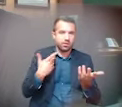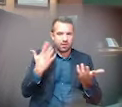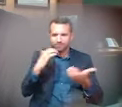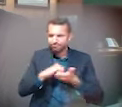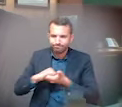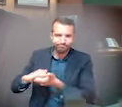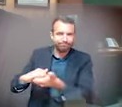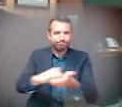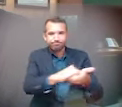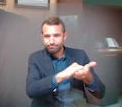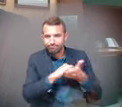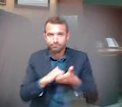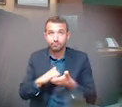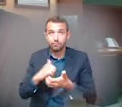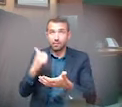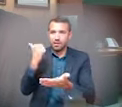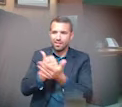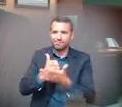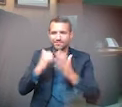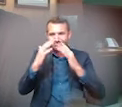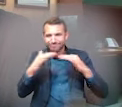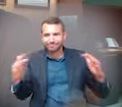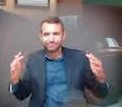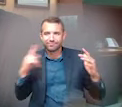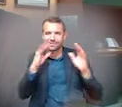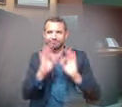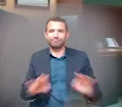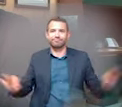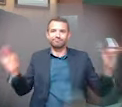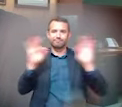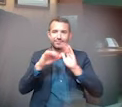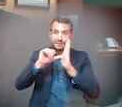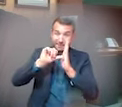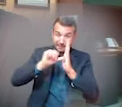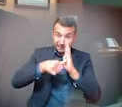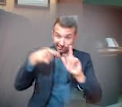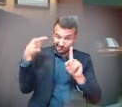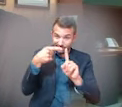And I think that diversity is always been key, it's always been key.